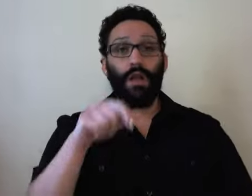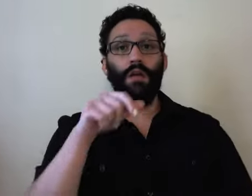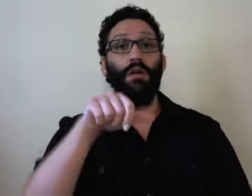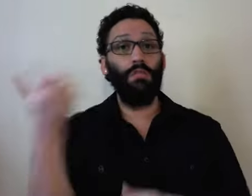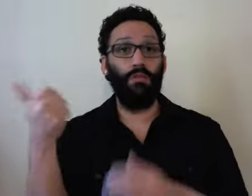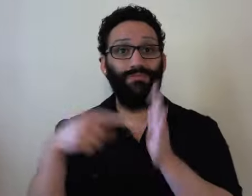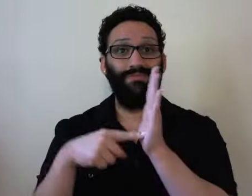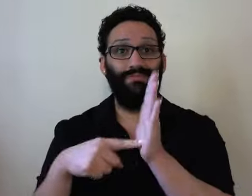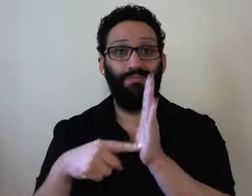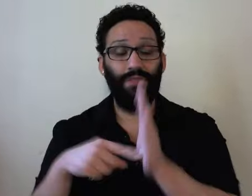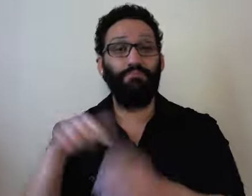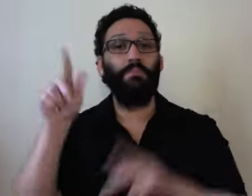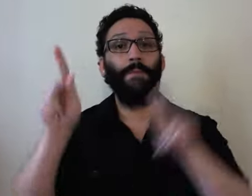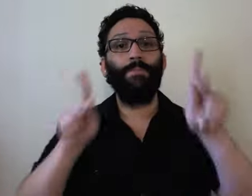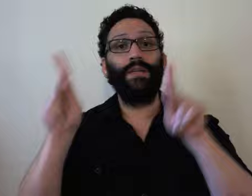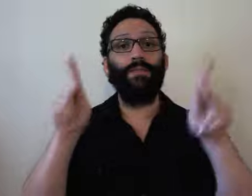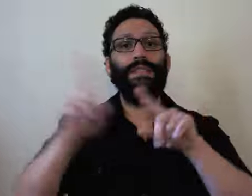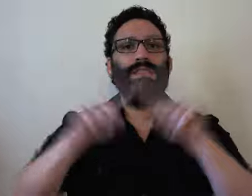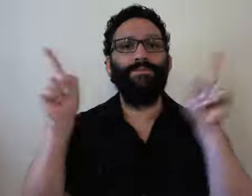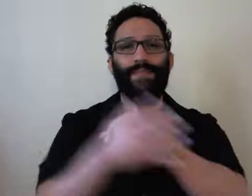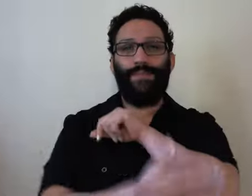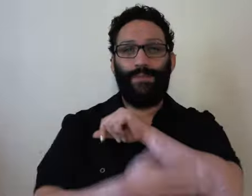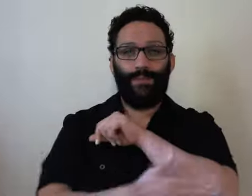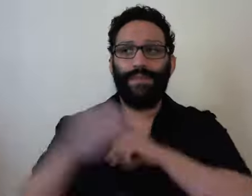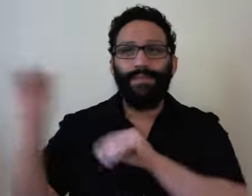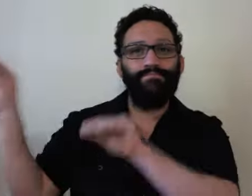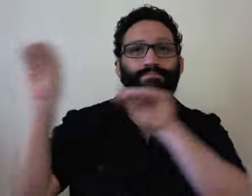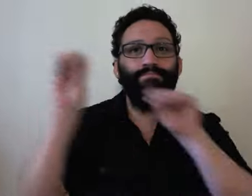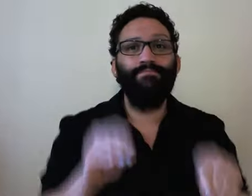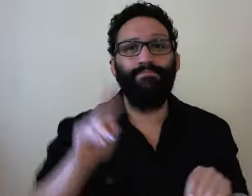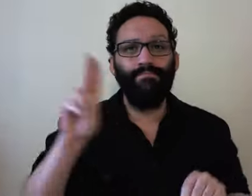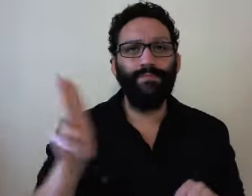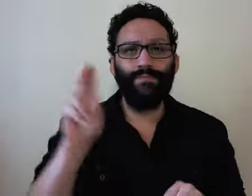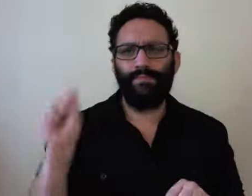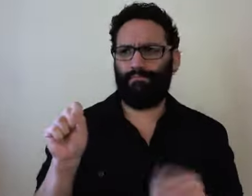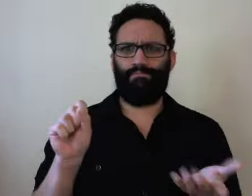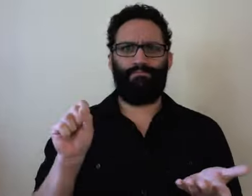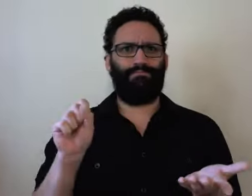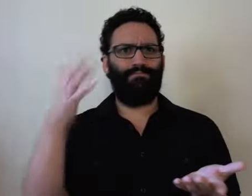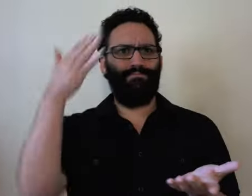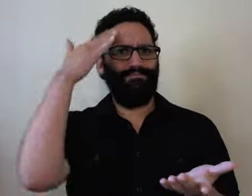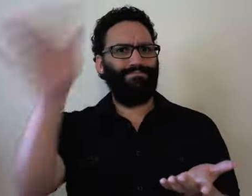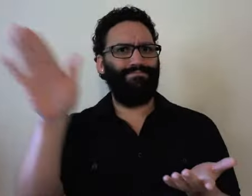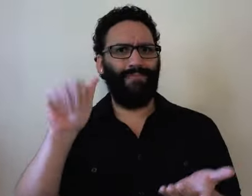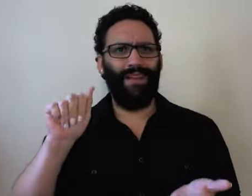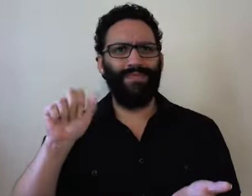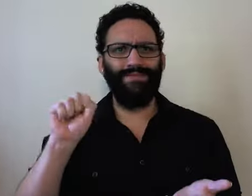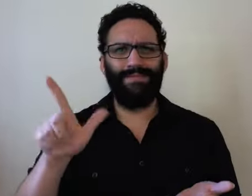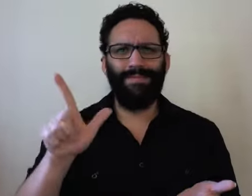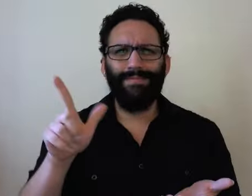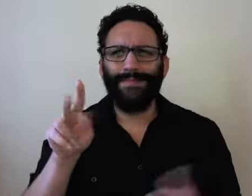Another example is when people from other countries move here in the United States and do not know ASL,